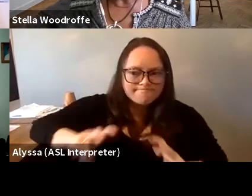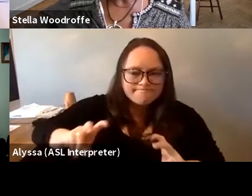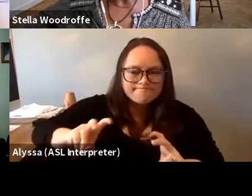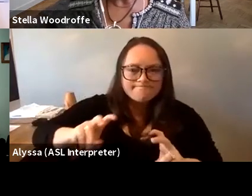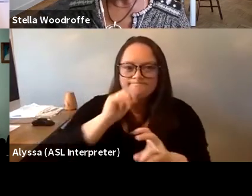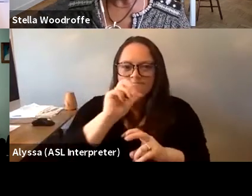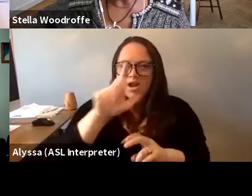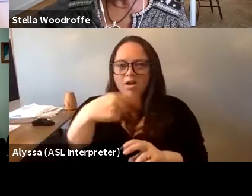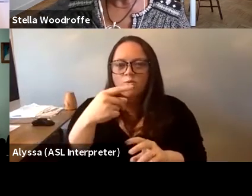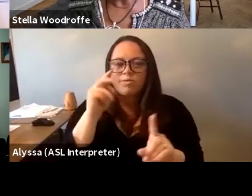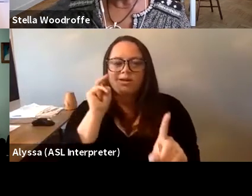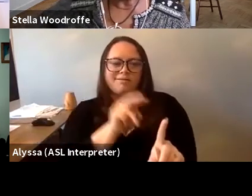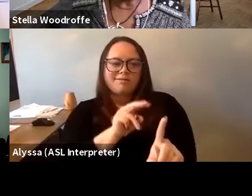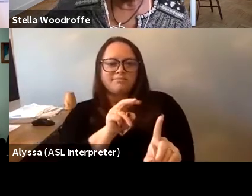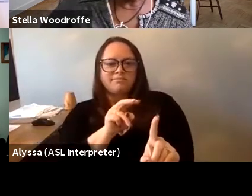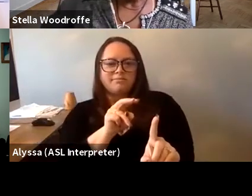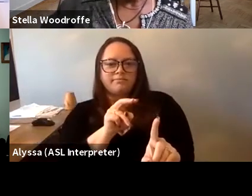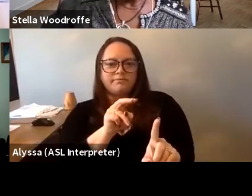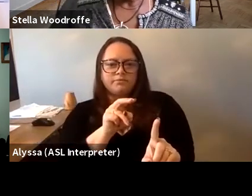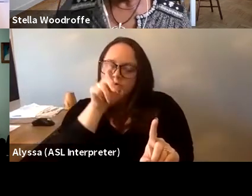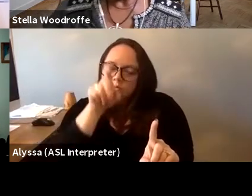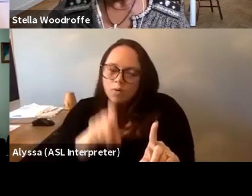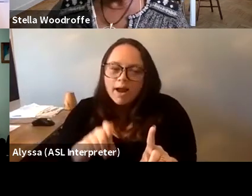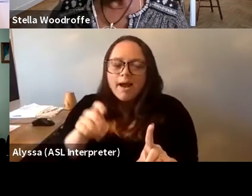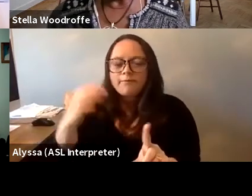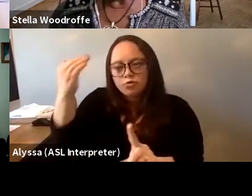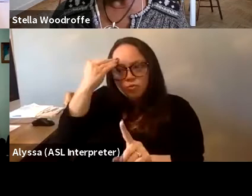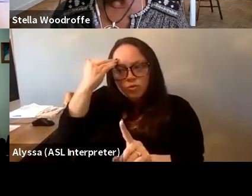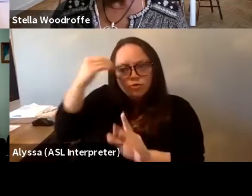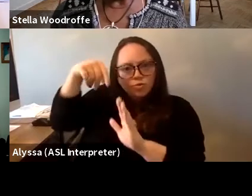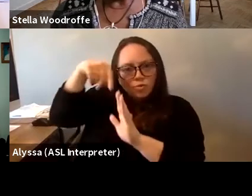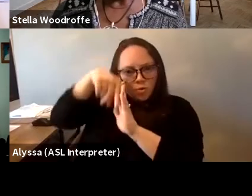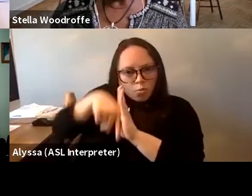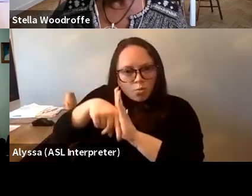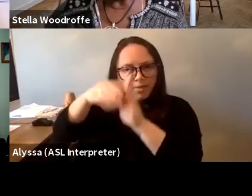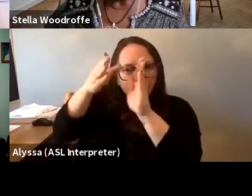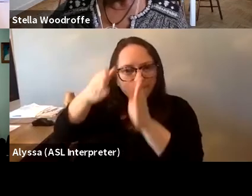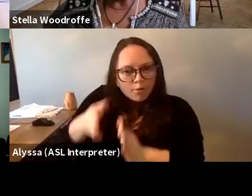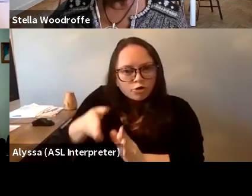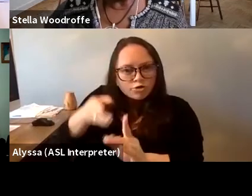get to know the person that is behind that, the person who may